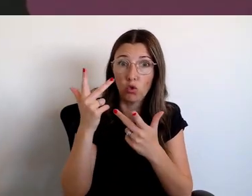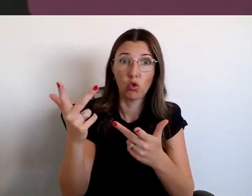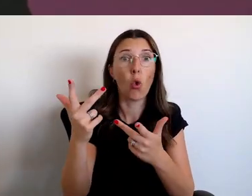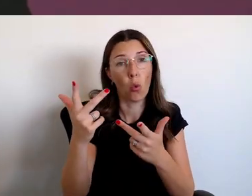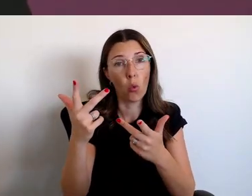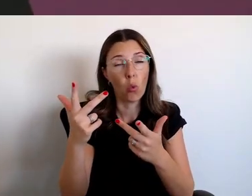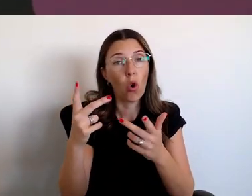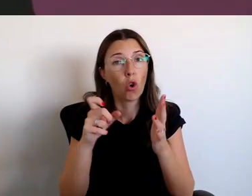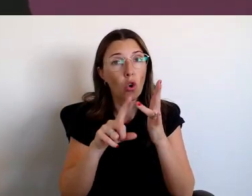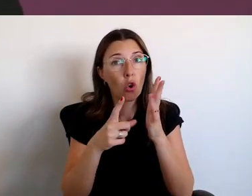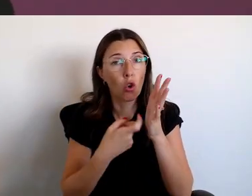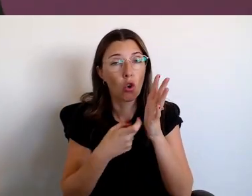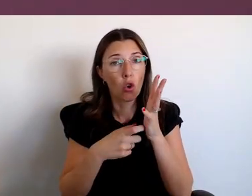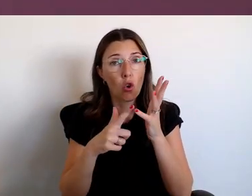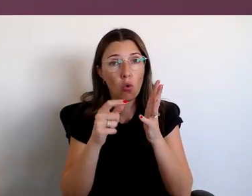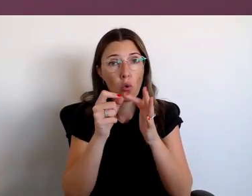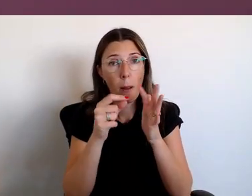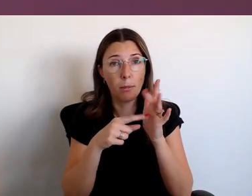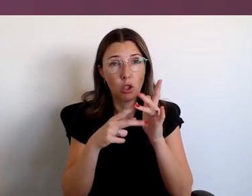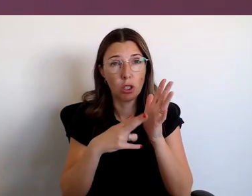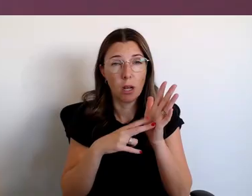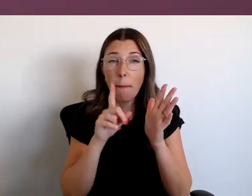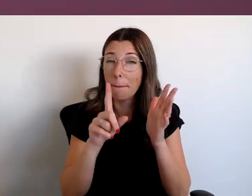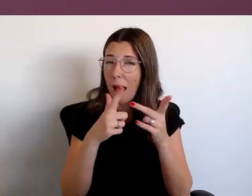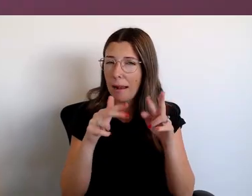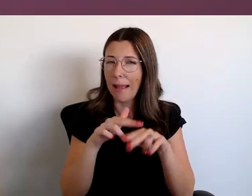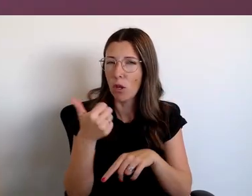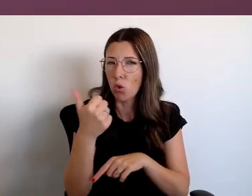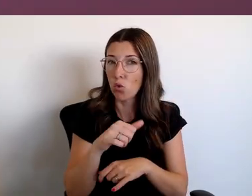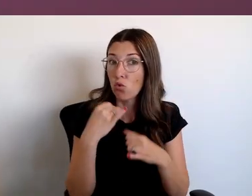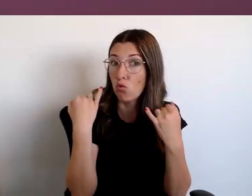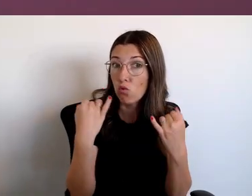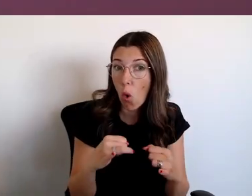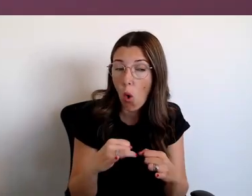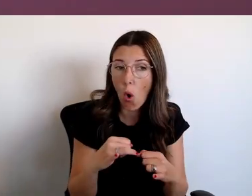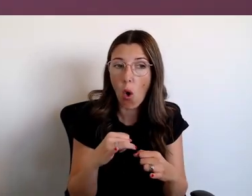But if misused, these systems can prevent integrity risks